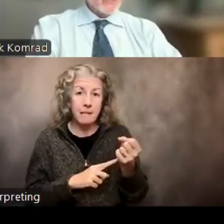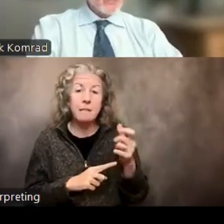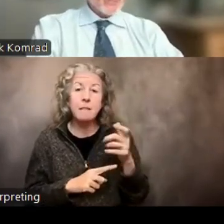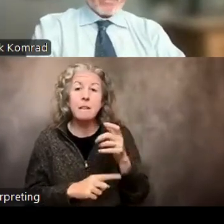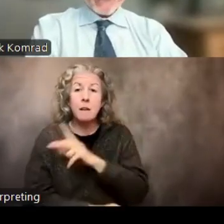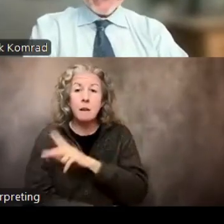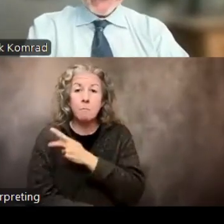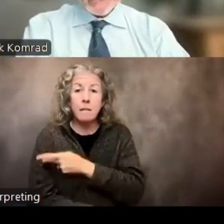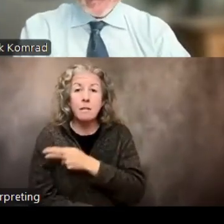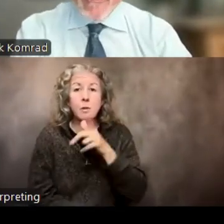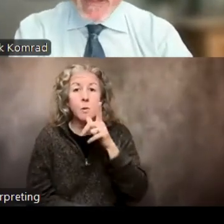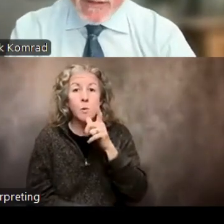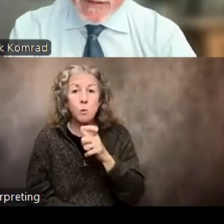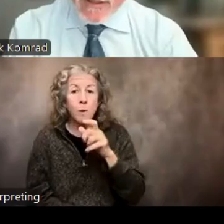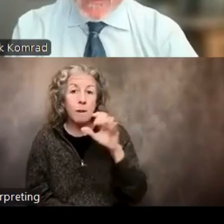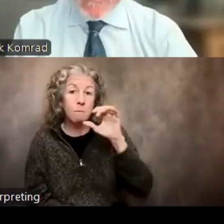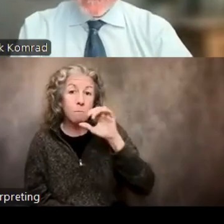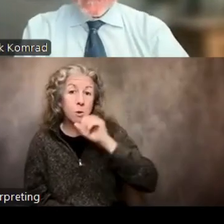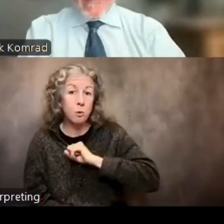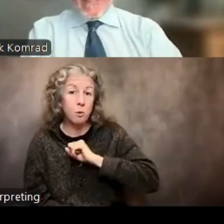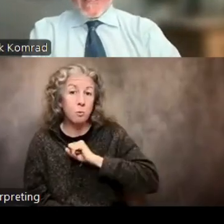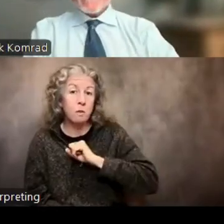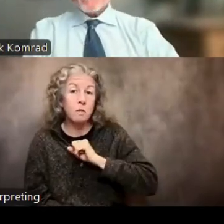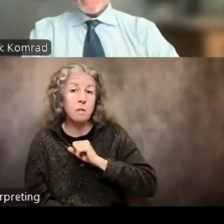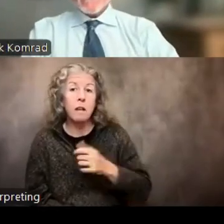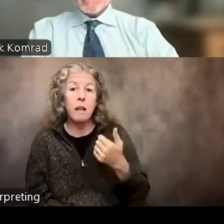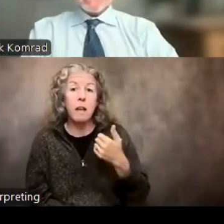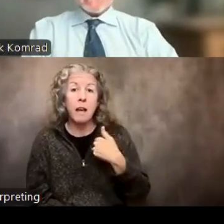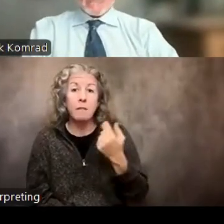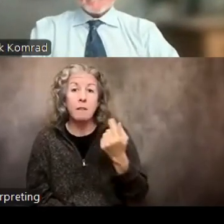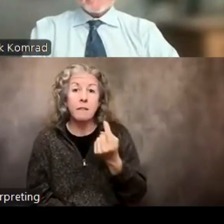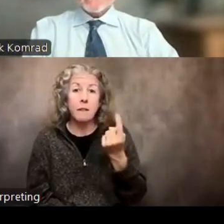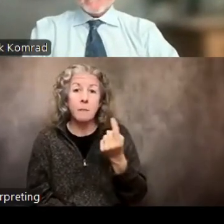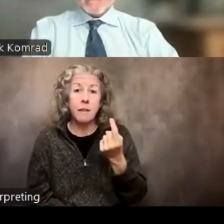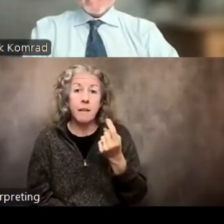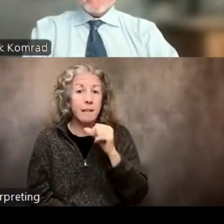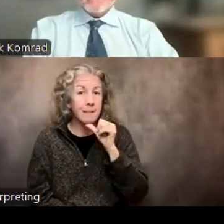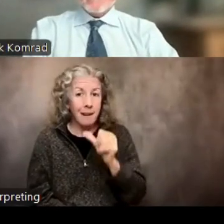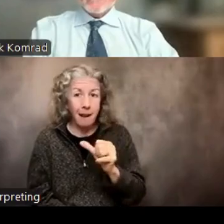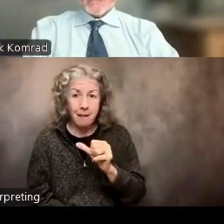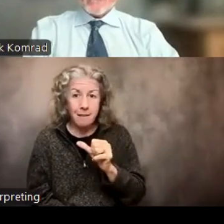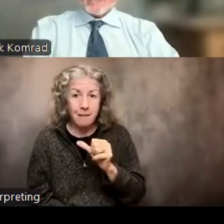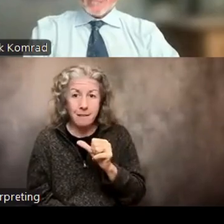were presumed to have something that is not a generally